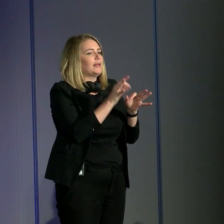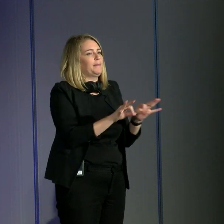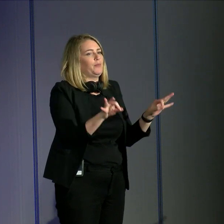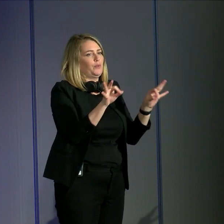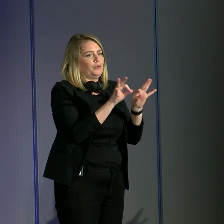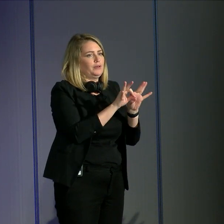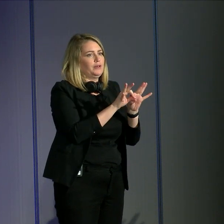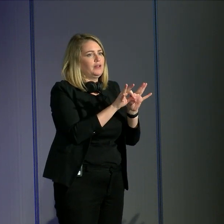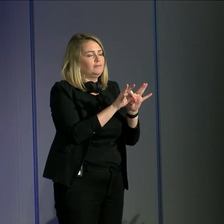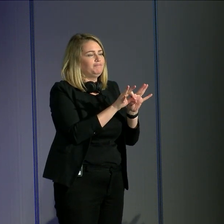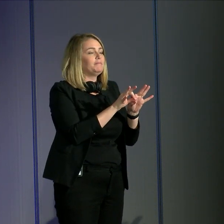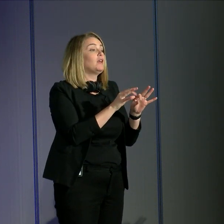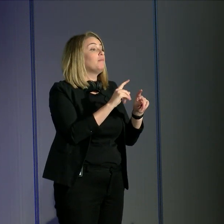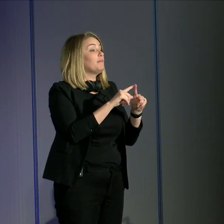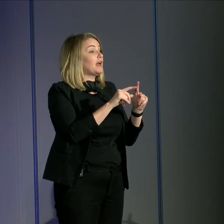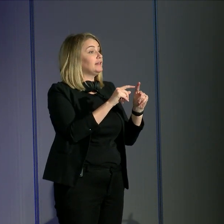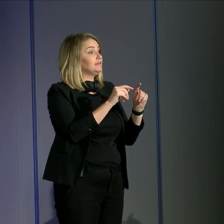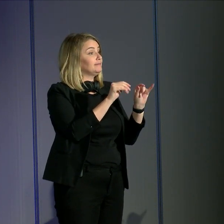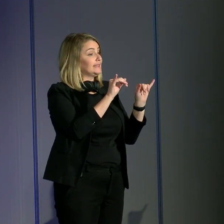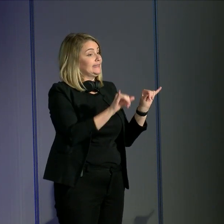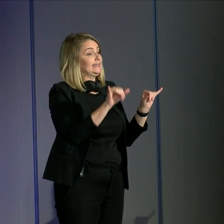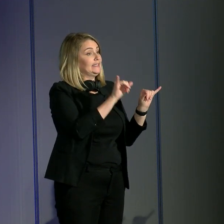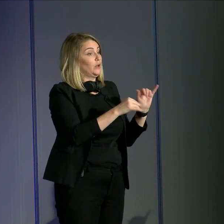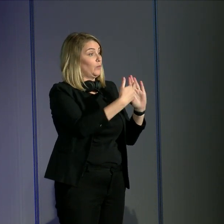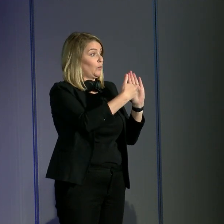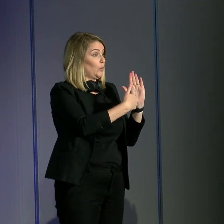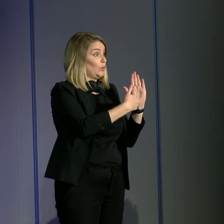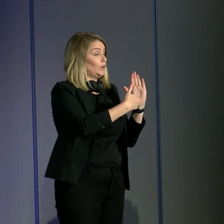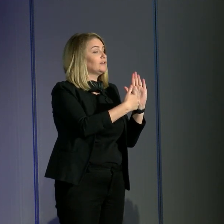The fact we're using consistent rules means we can be efficient.